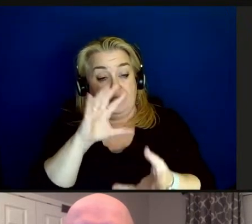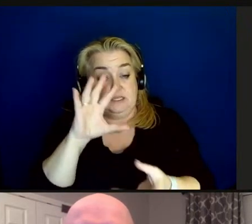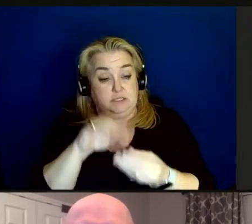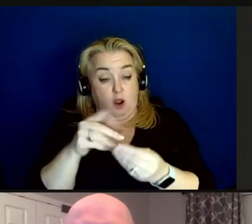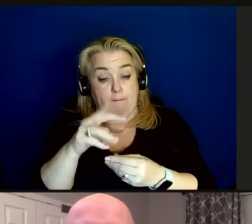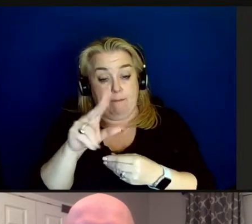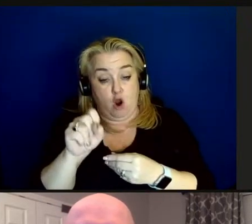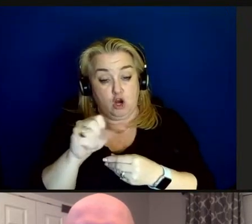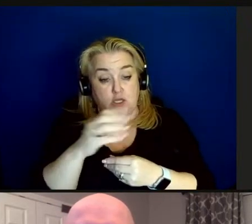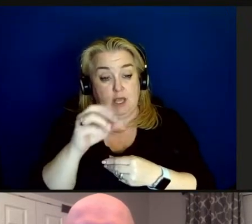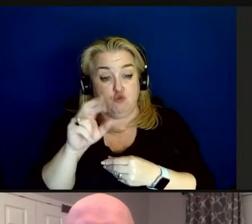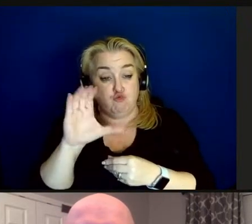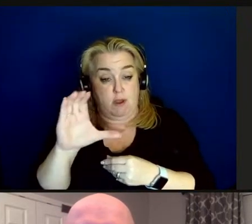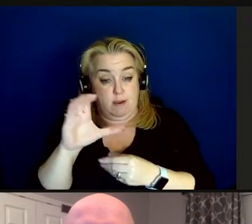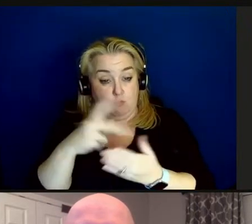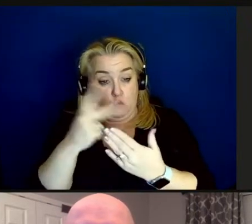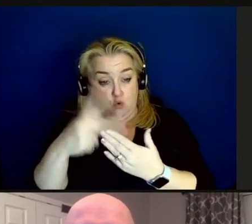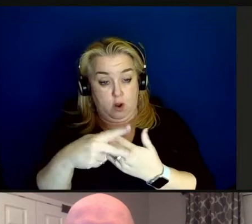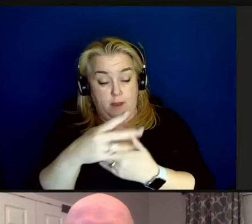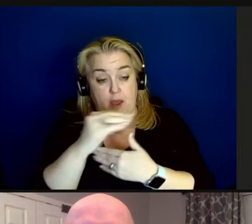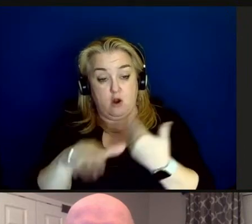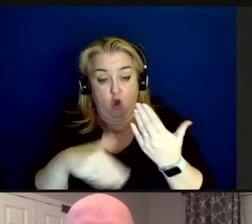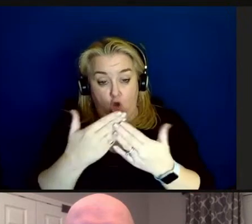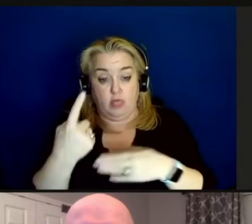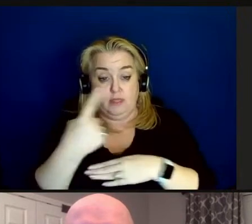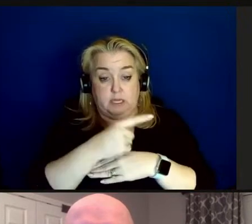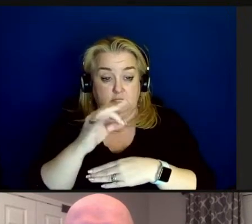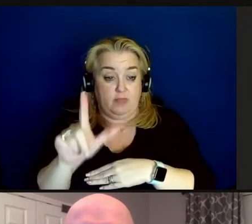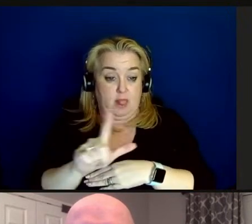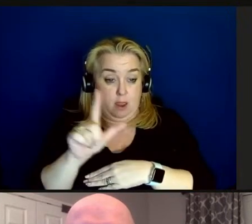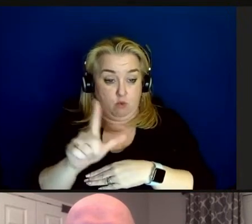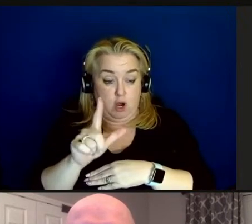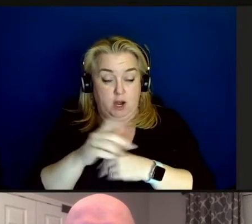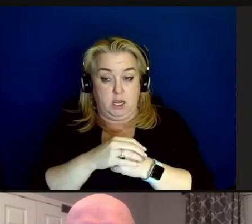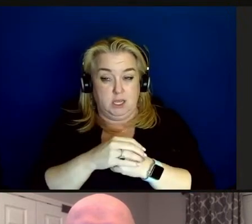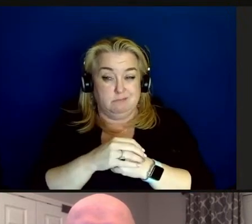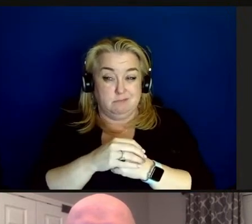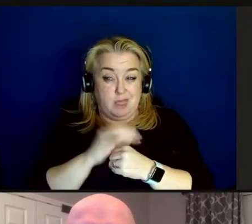SEES RIGHTS TO ADDRESS JUST THE DEFICIT.